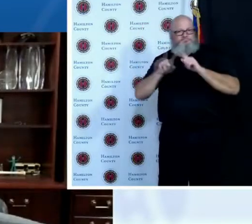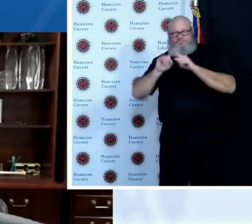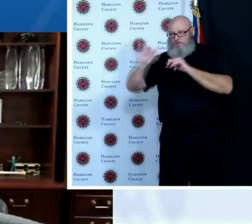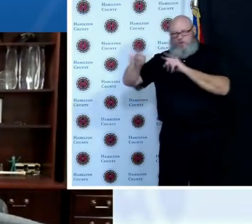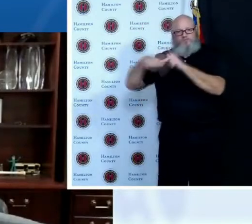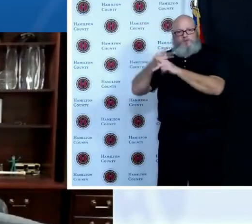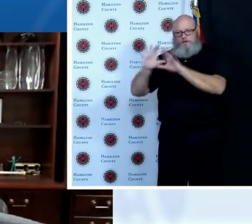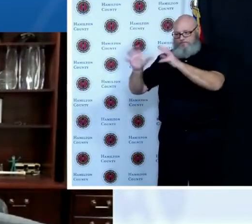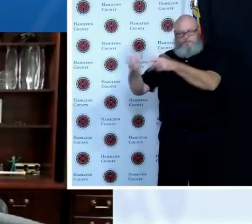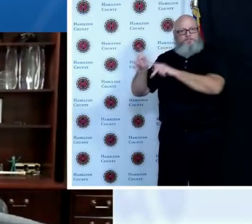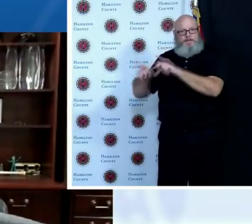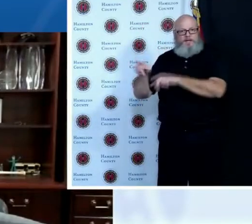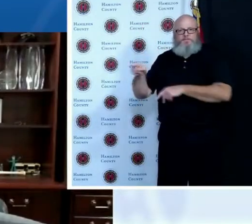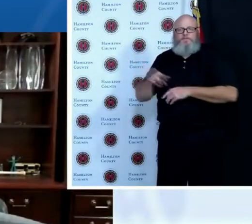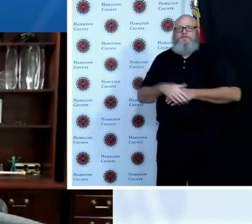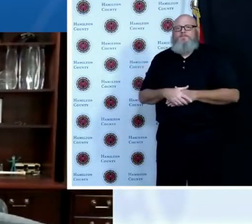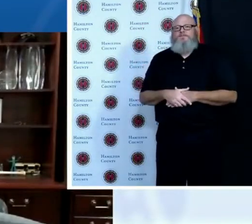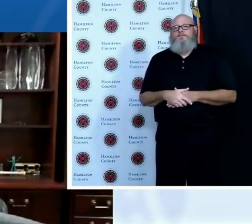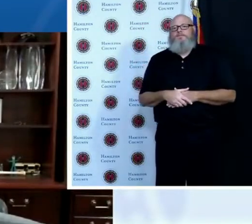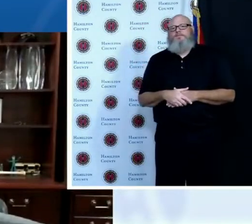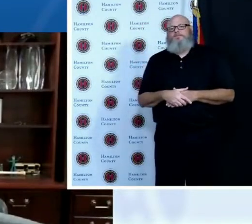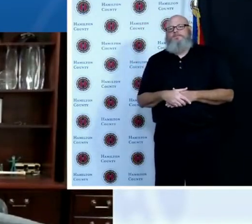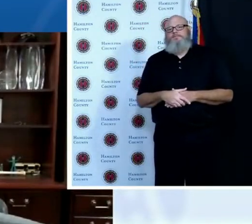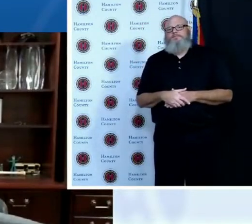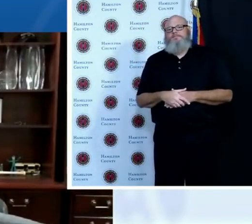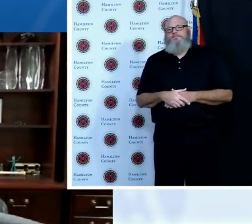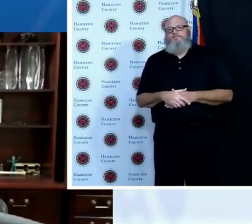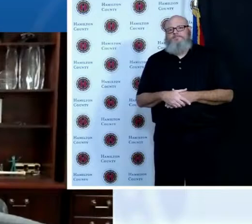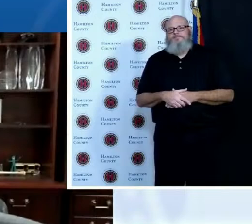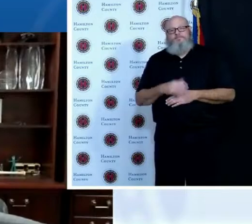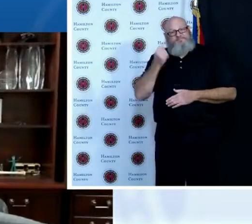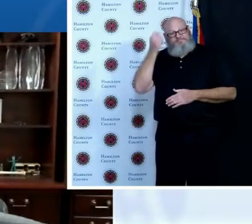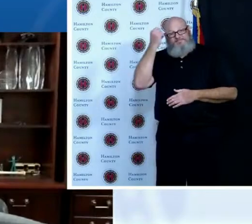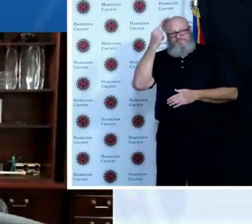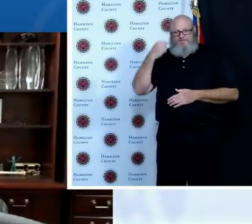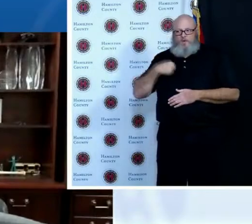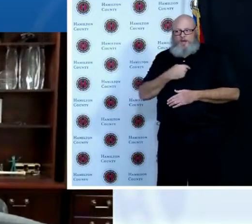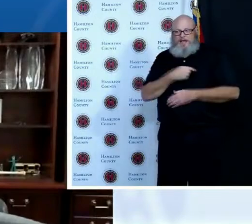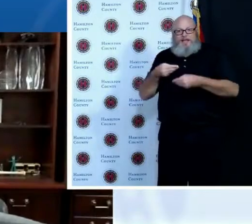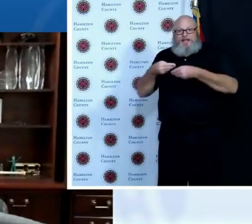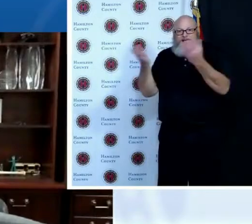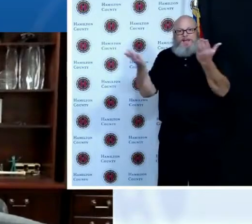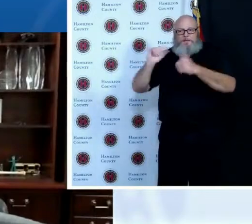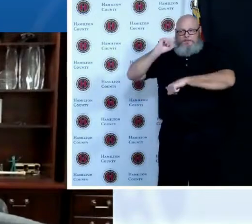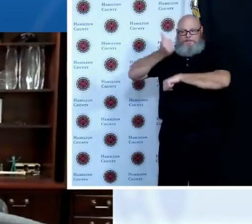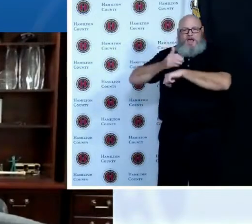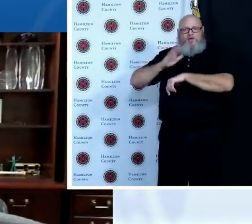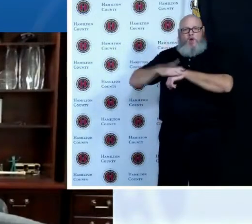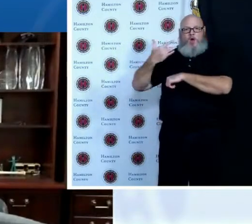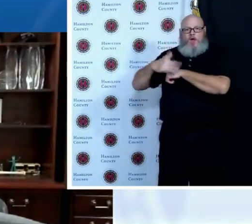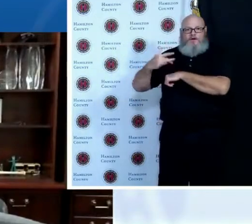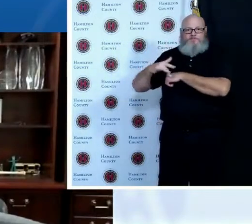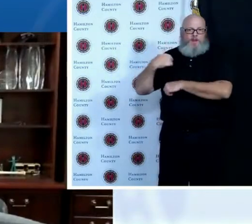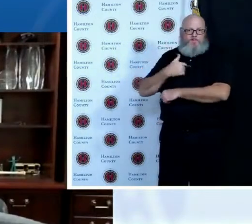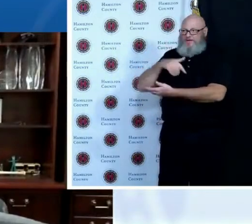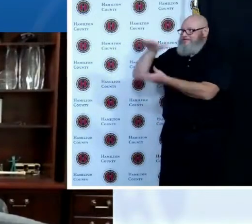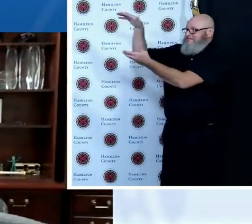the availability of the actual vaccine that the organizations are prepared to deliver the other